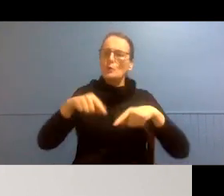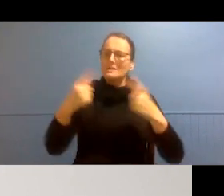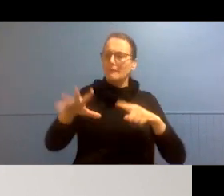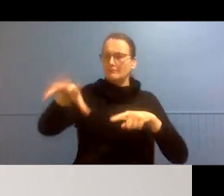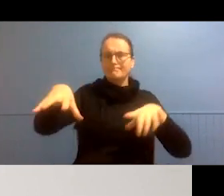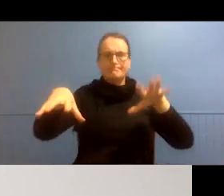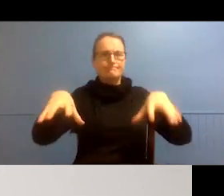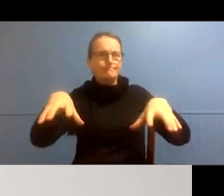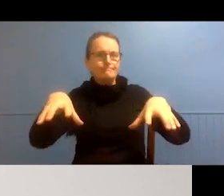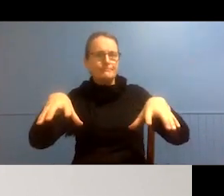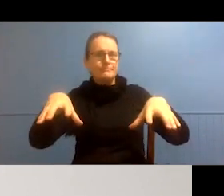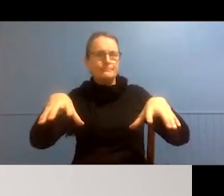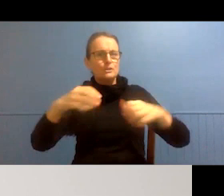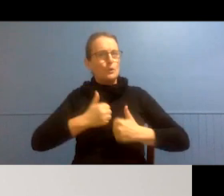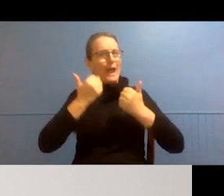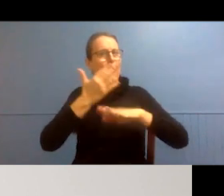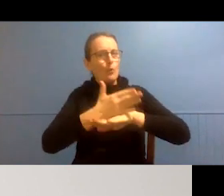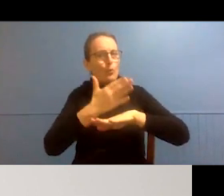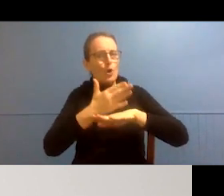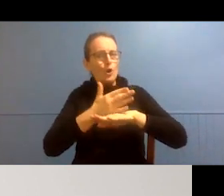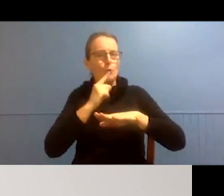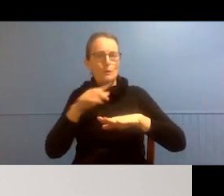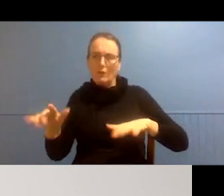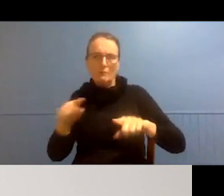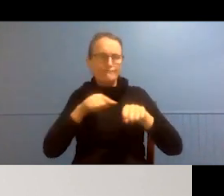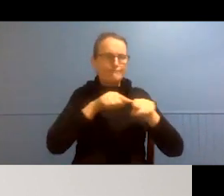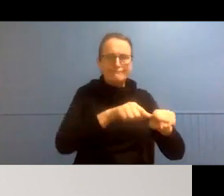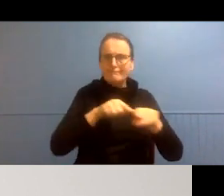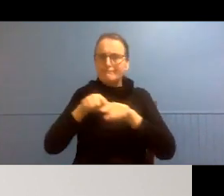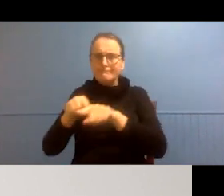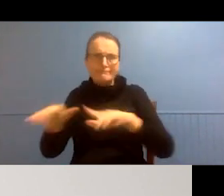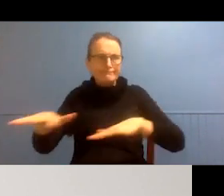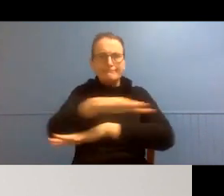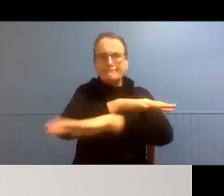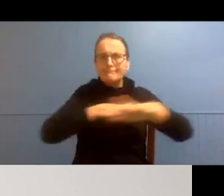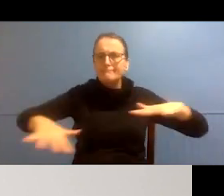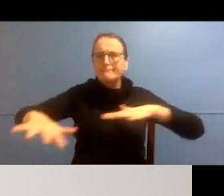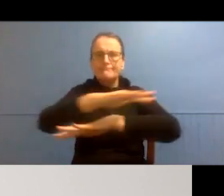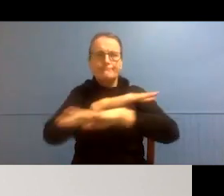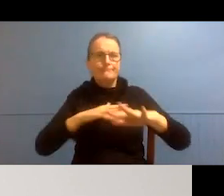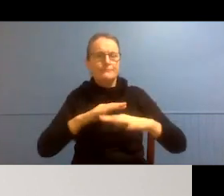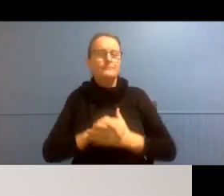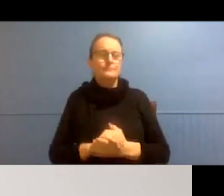the work that we do across cultures. I will continue to refer to the